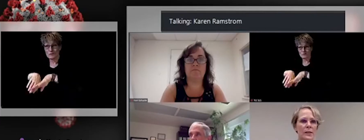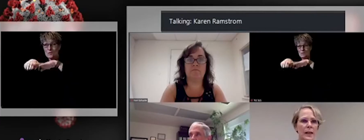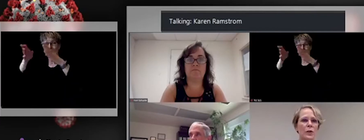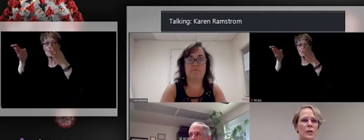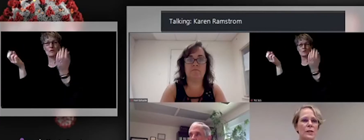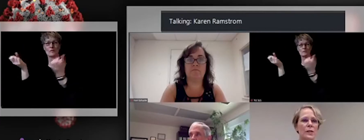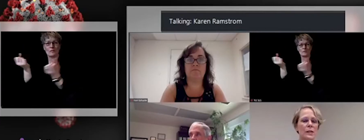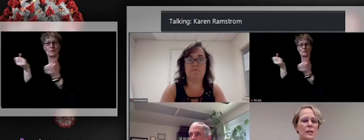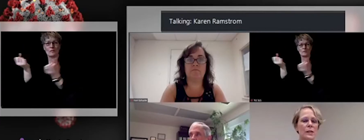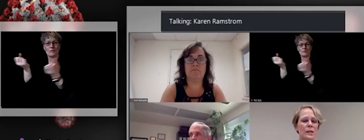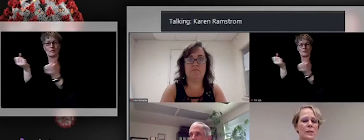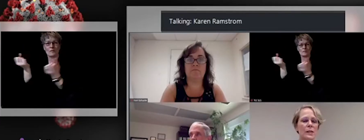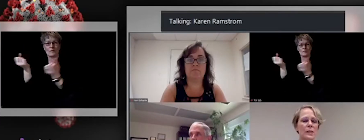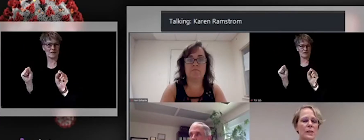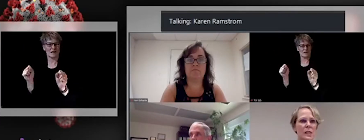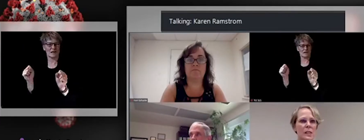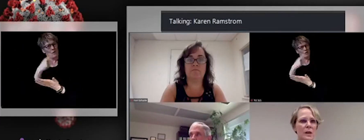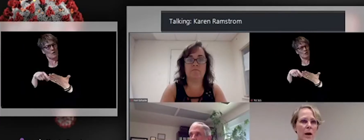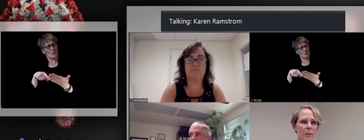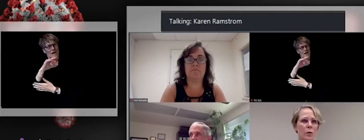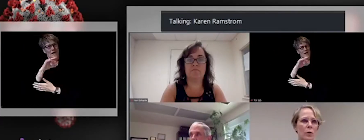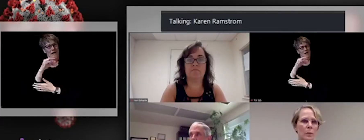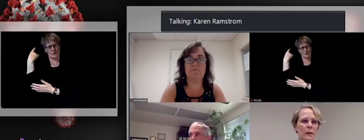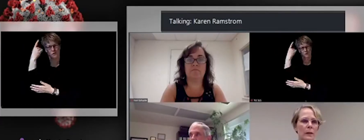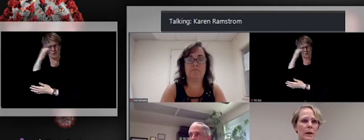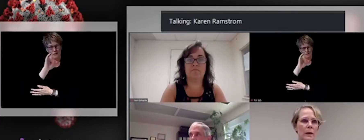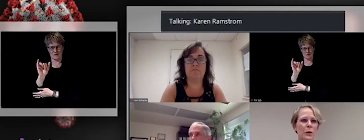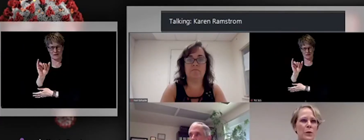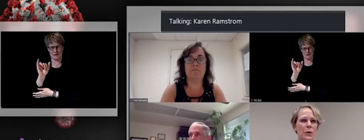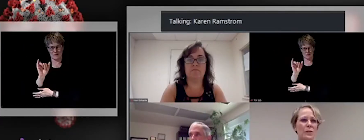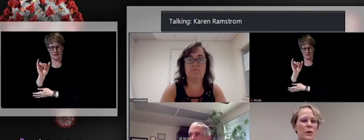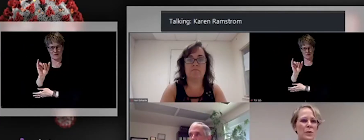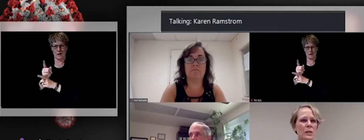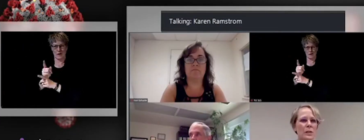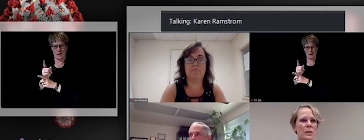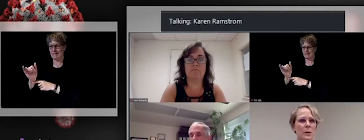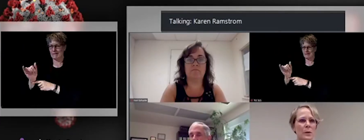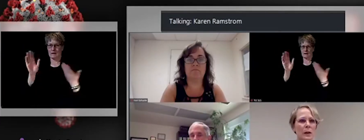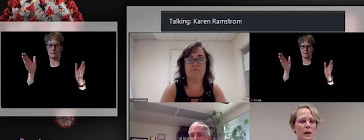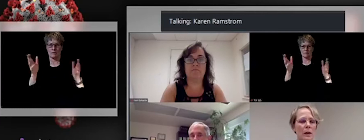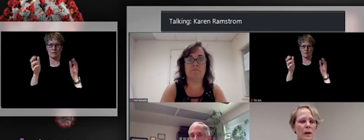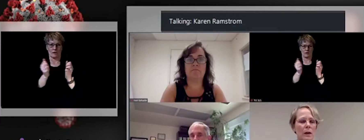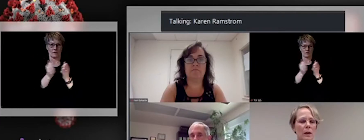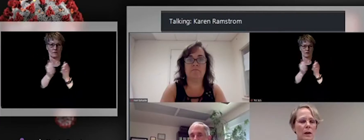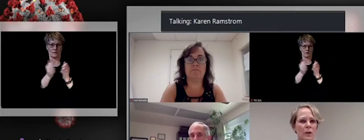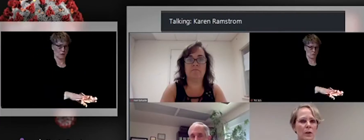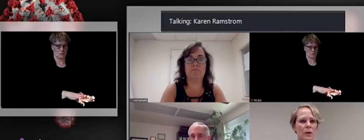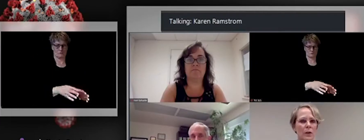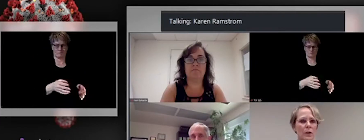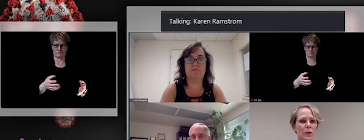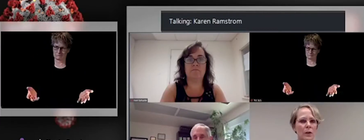looks like versus just not being open for those for those industries that we can safely